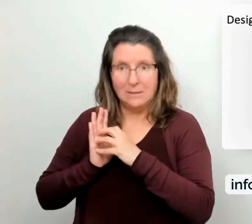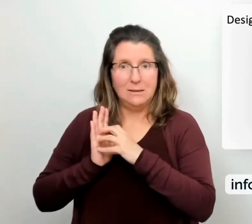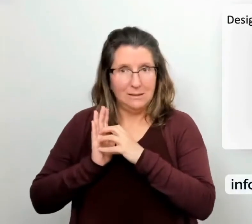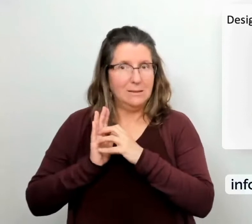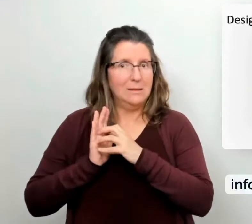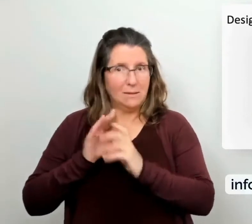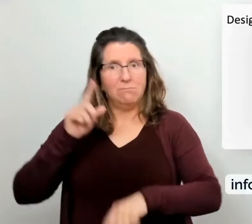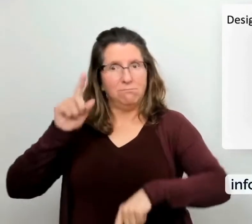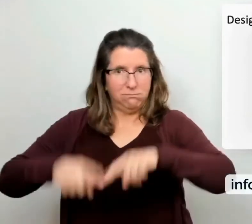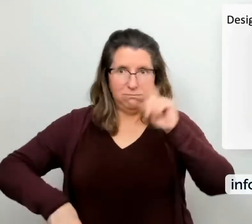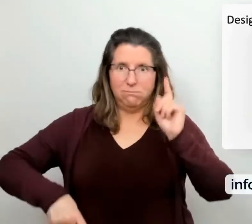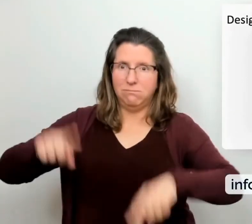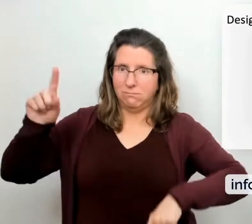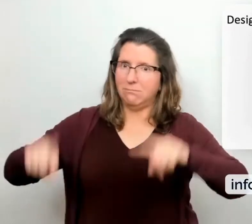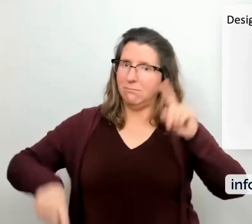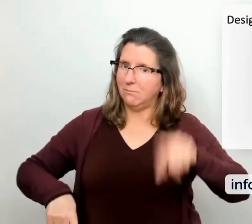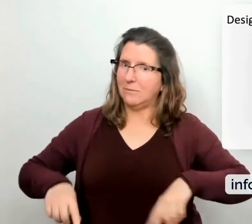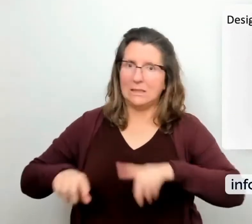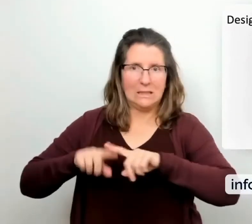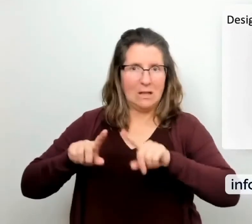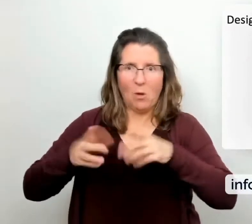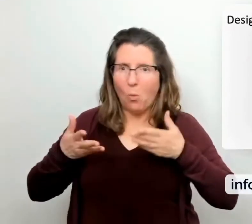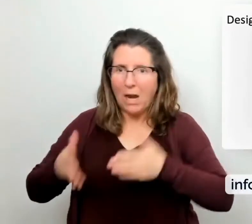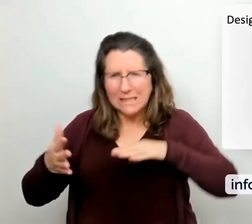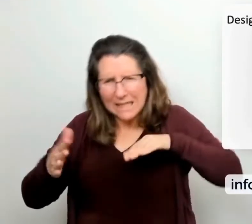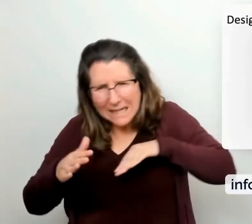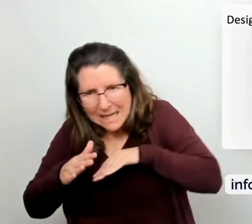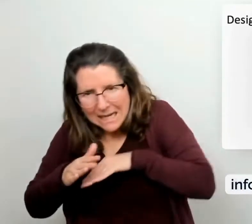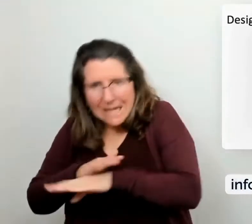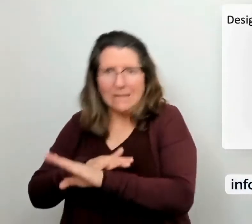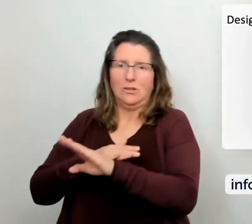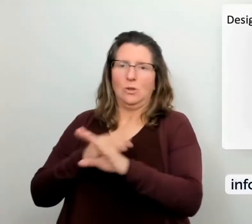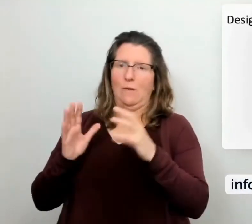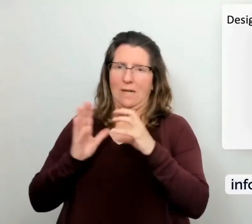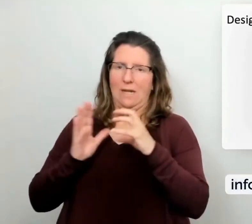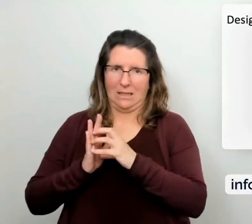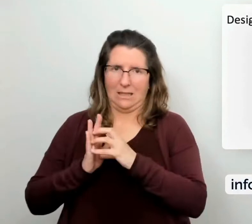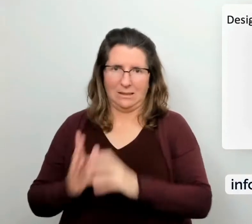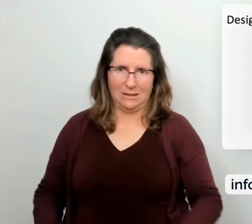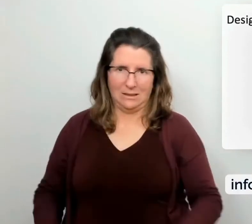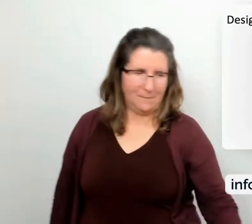There are many ways you can use as an entry point to hook your students to connect to the text.